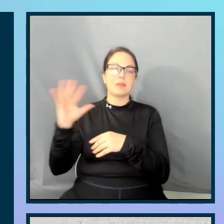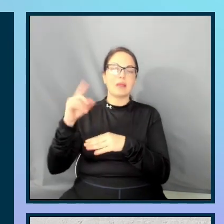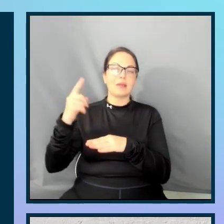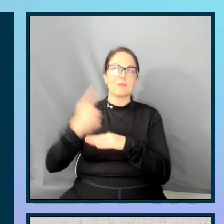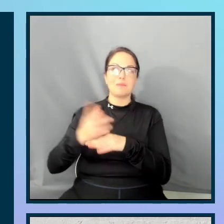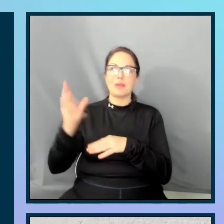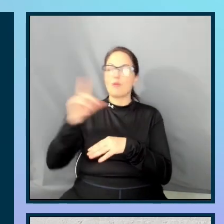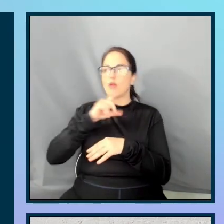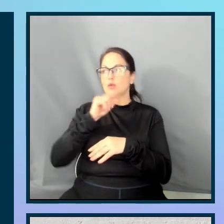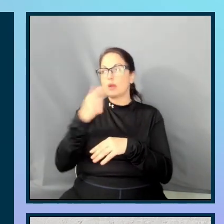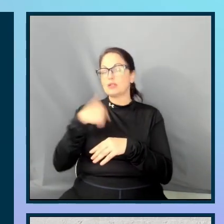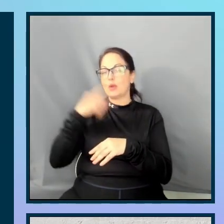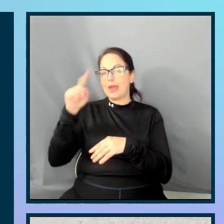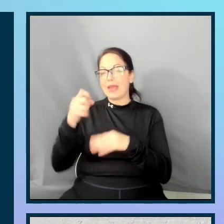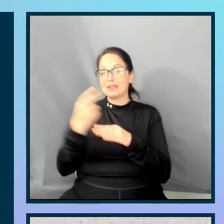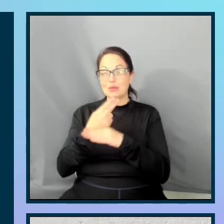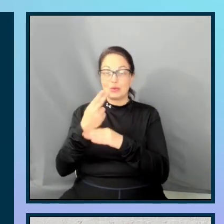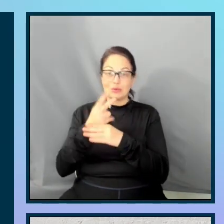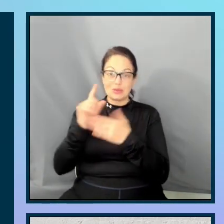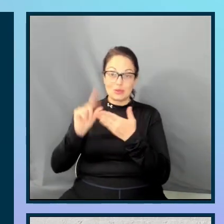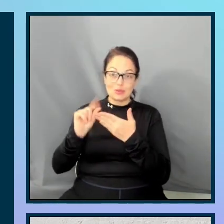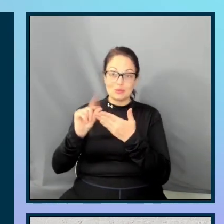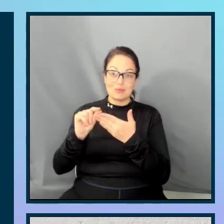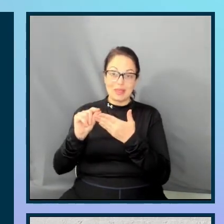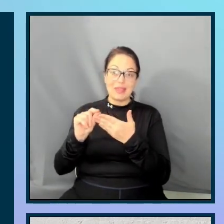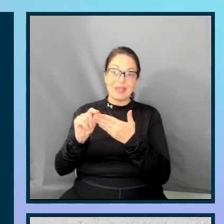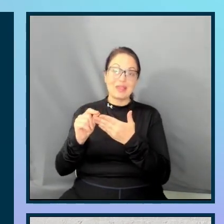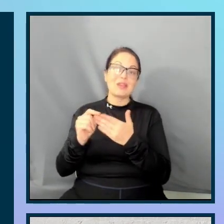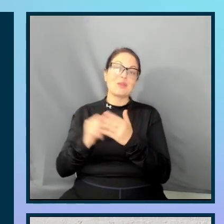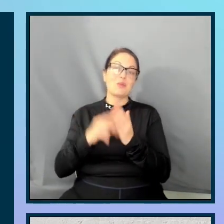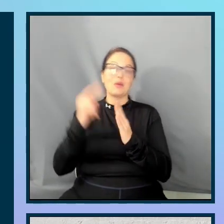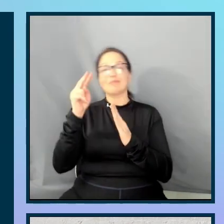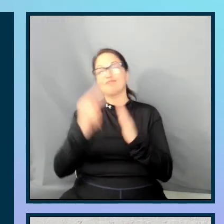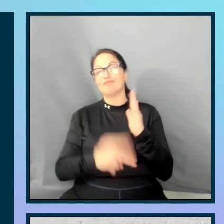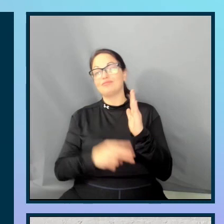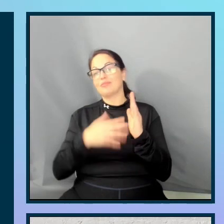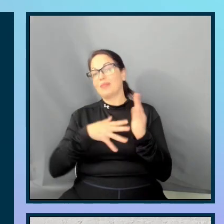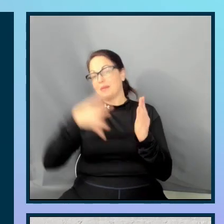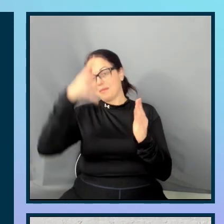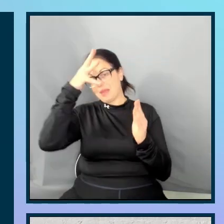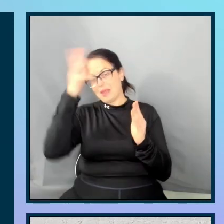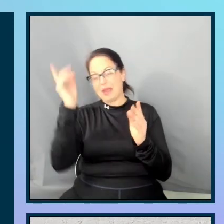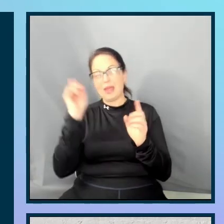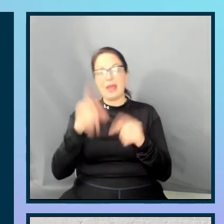so I had to use a newspaper to get written news. My dad took me to the local gas station